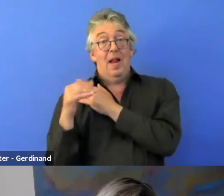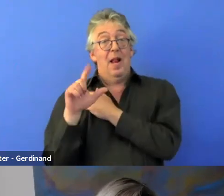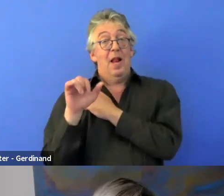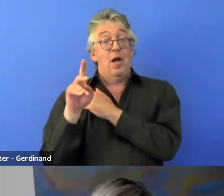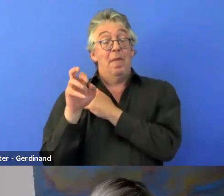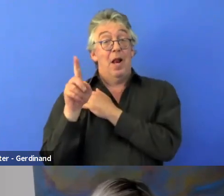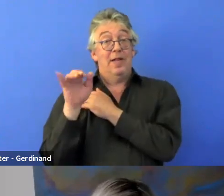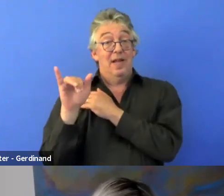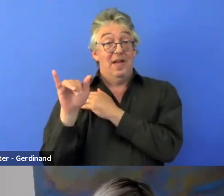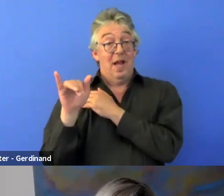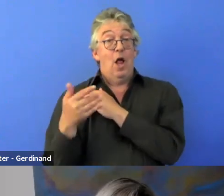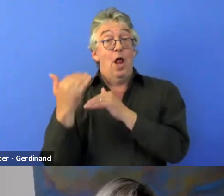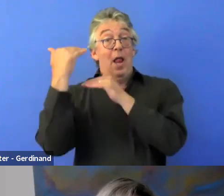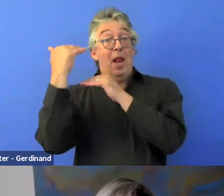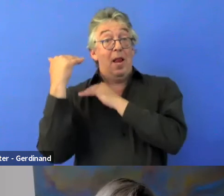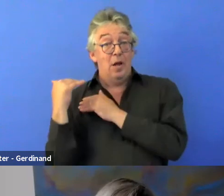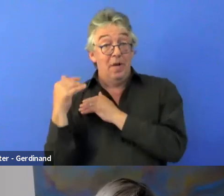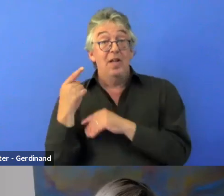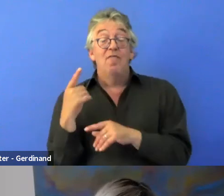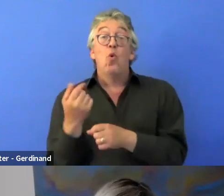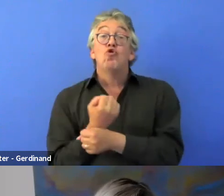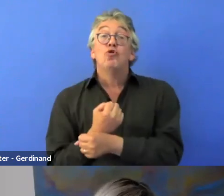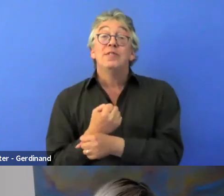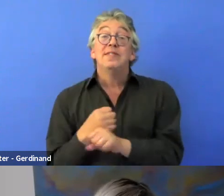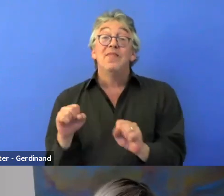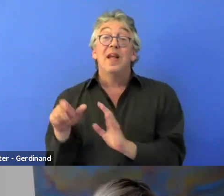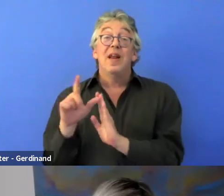especially for safety legislation, it is never diminished